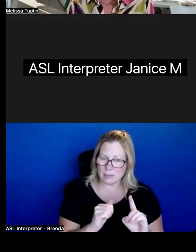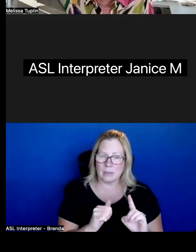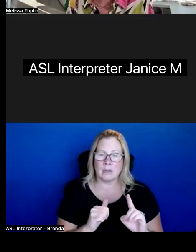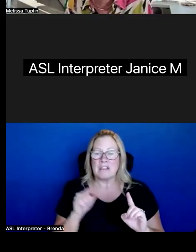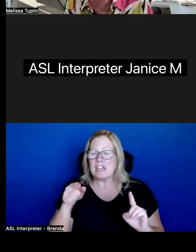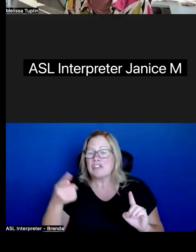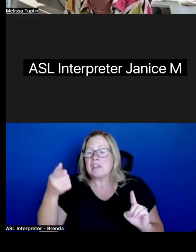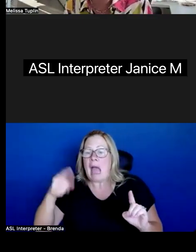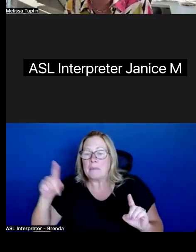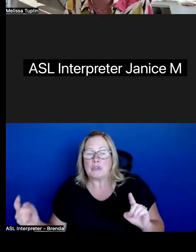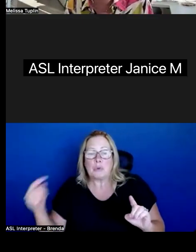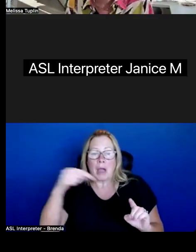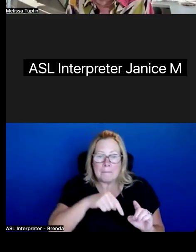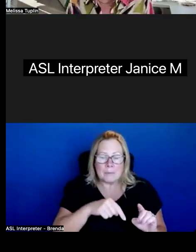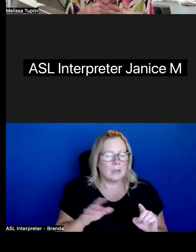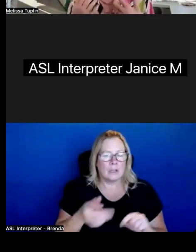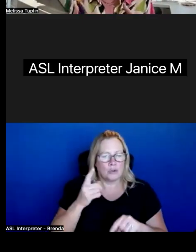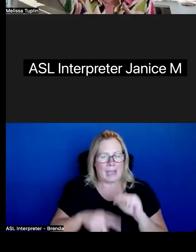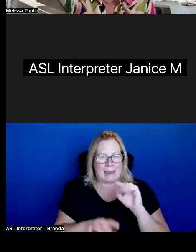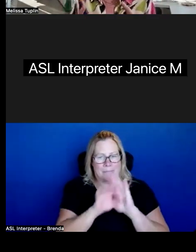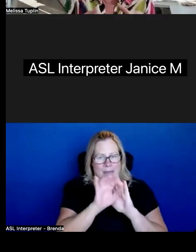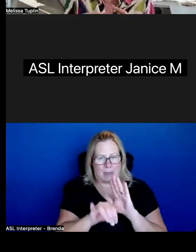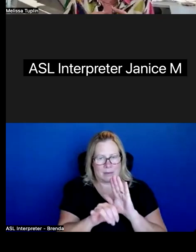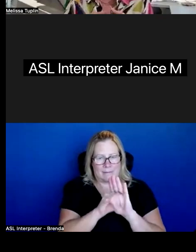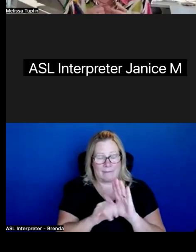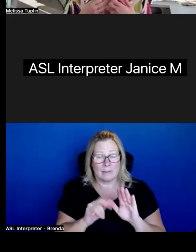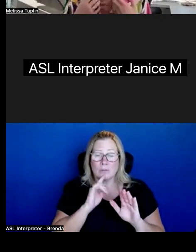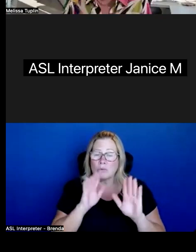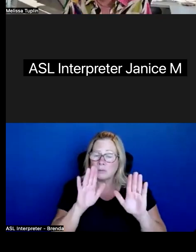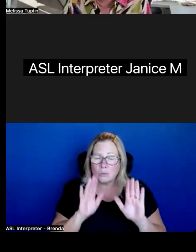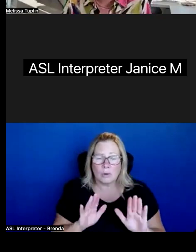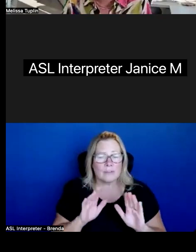do not select it from the drop-down. We love your audience members. Many of our